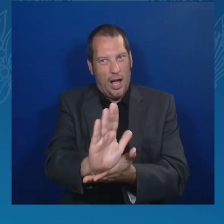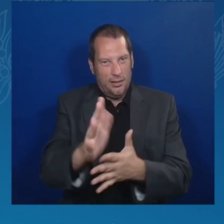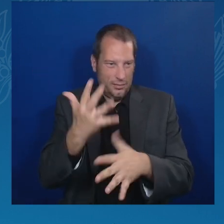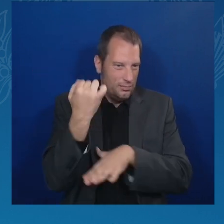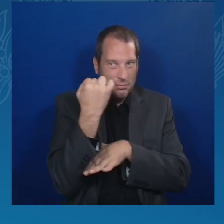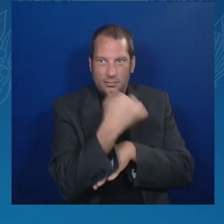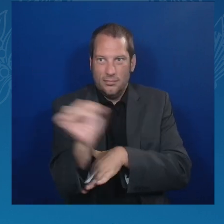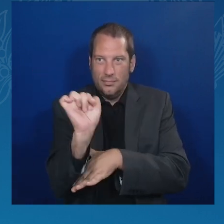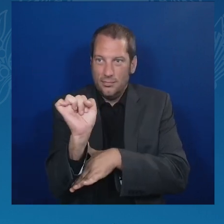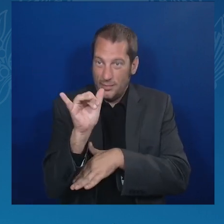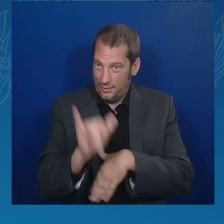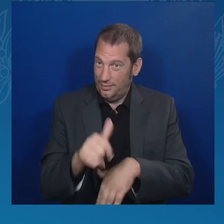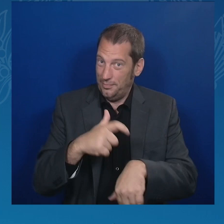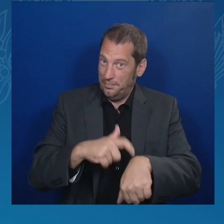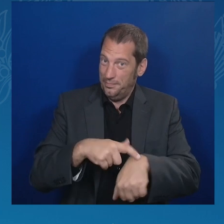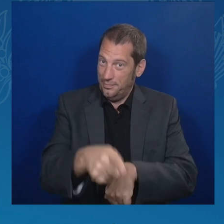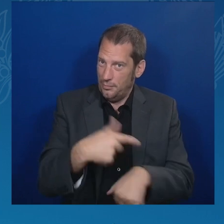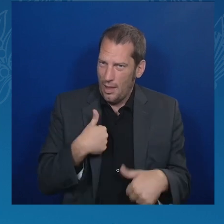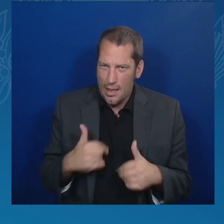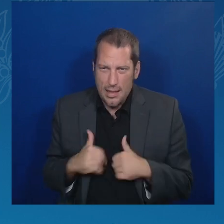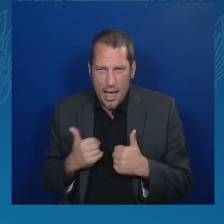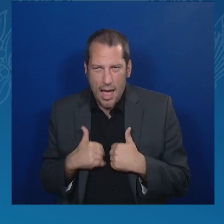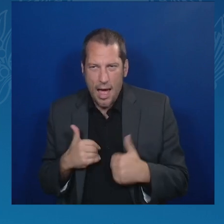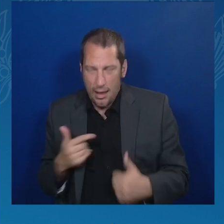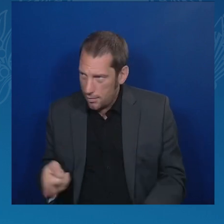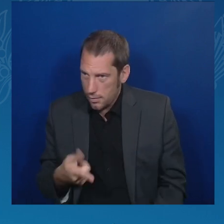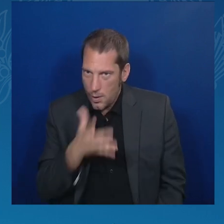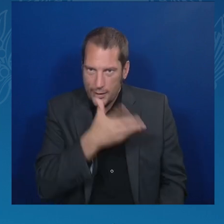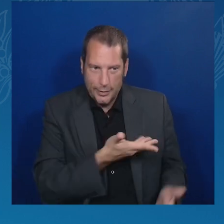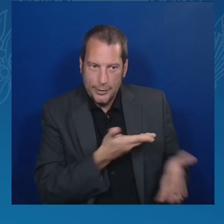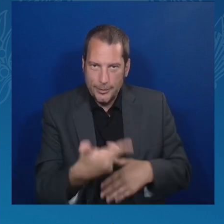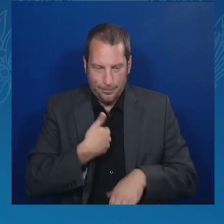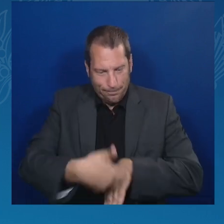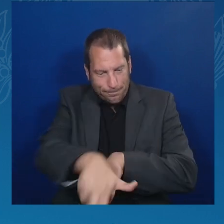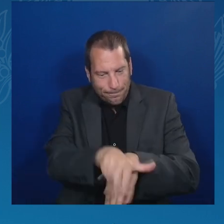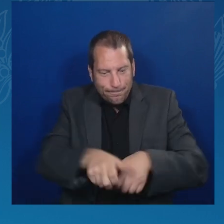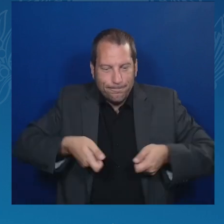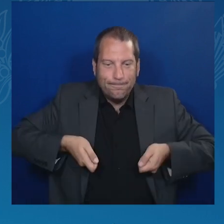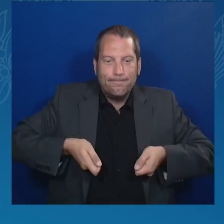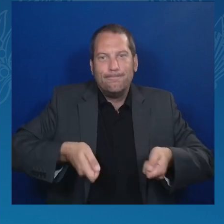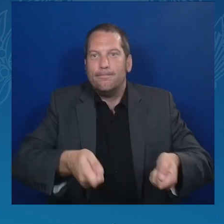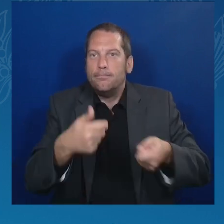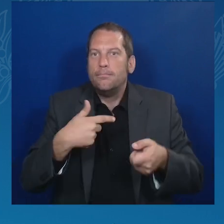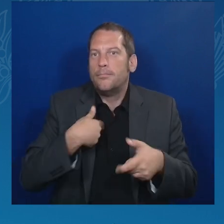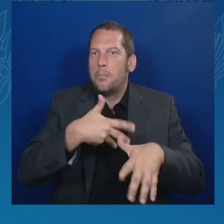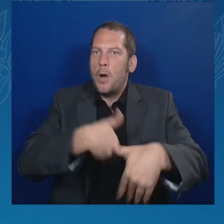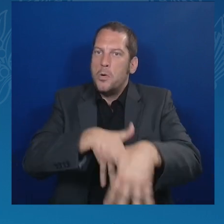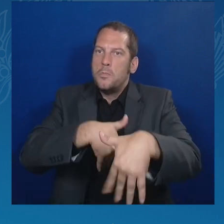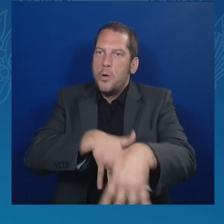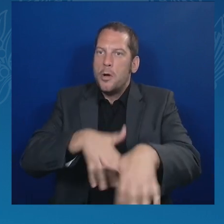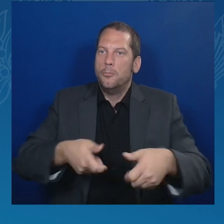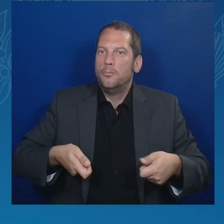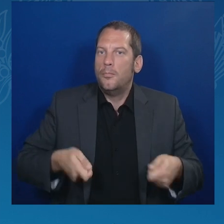And from a very young age, then, I learned that when people stand together,